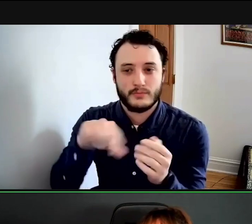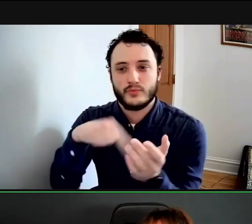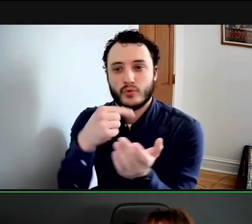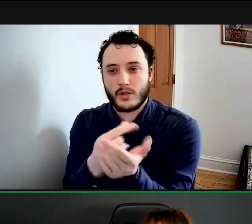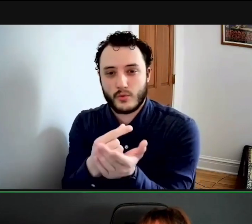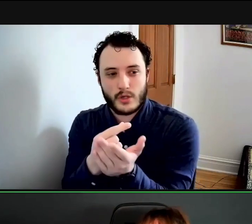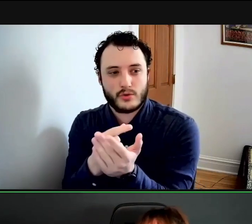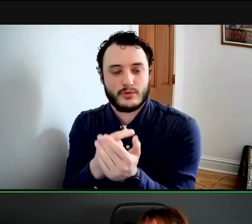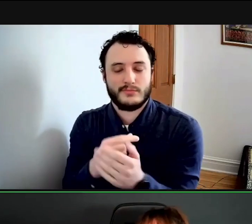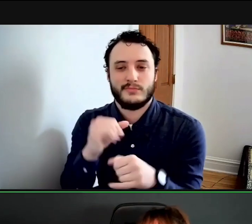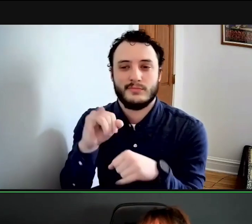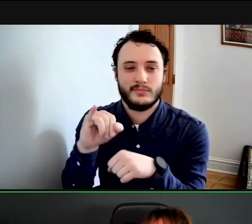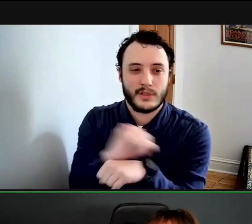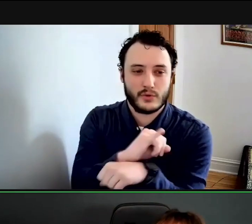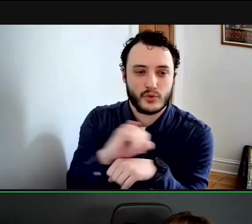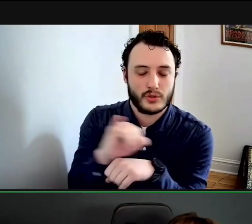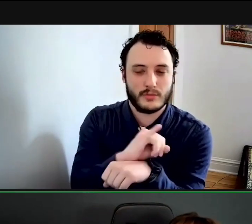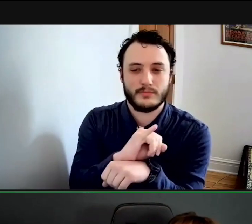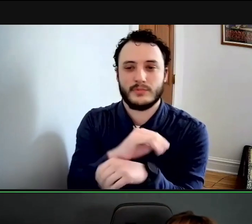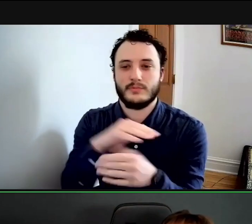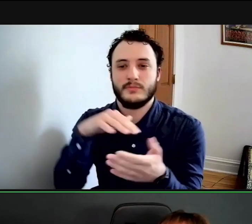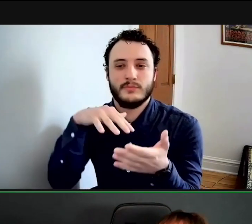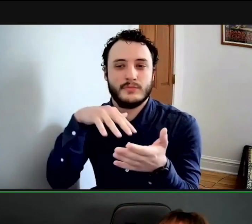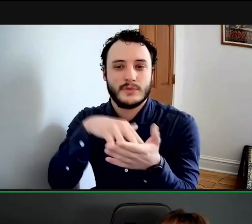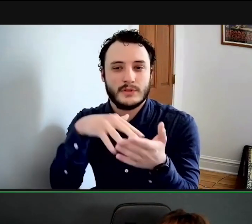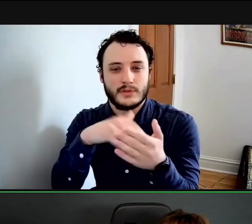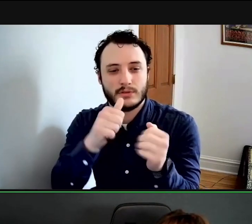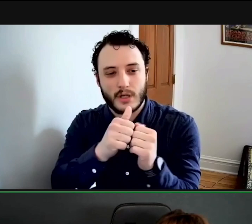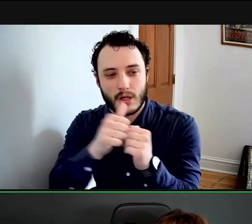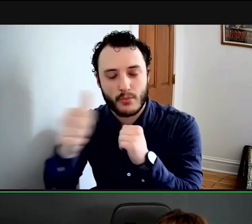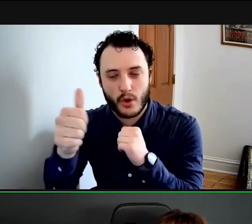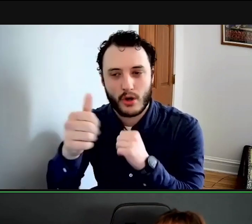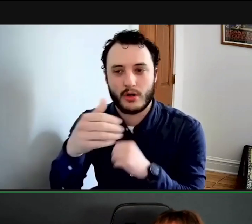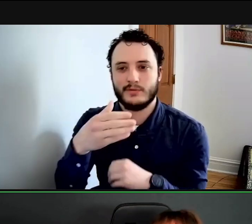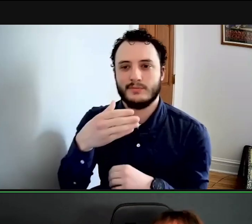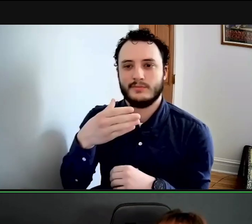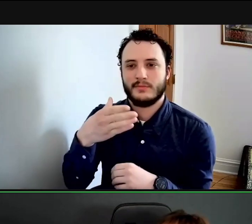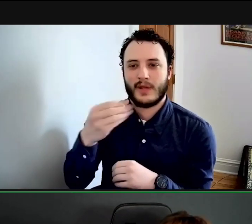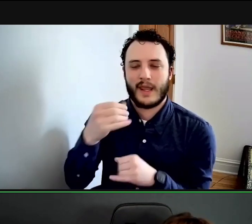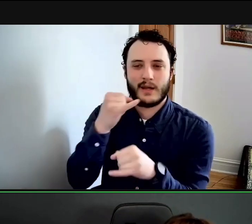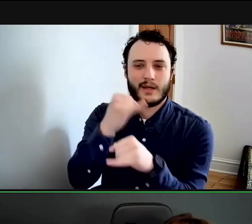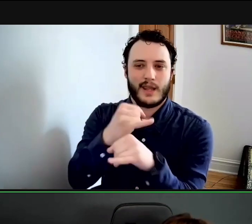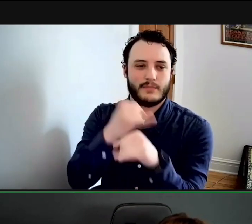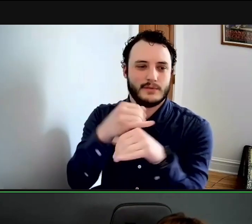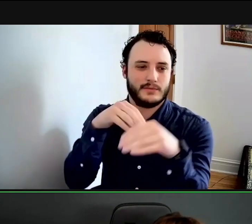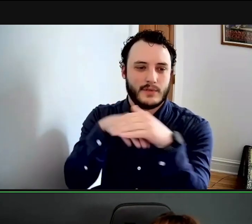Today, we will be talking about graduation, internships,